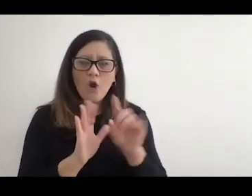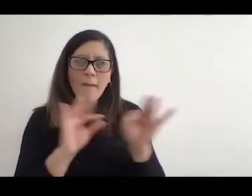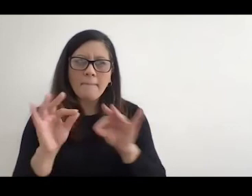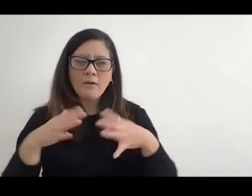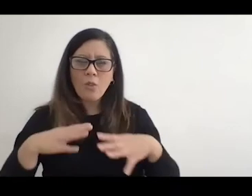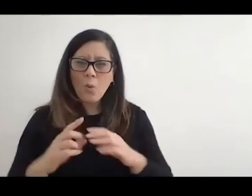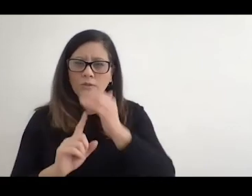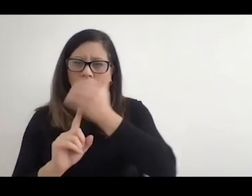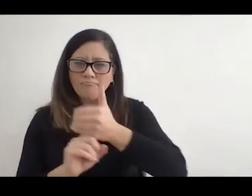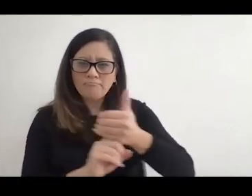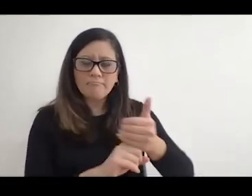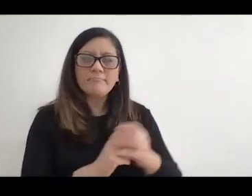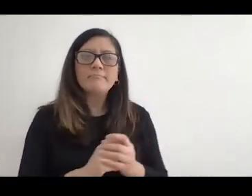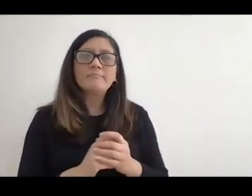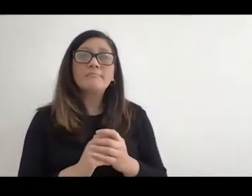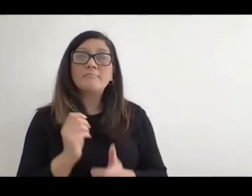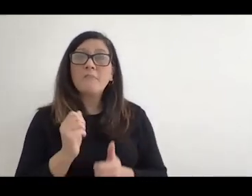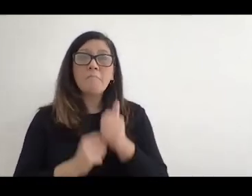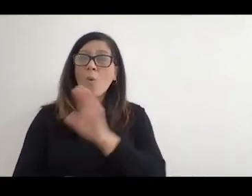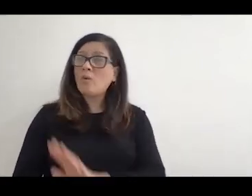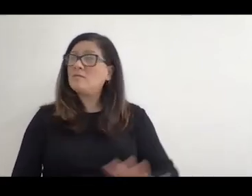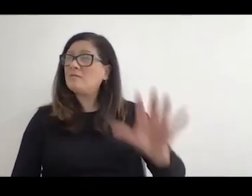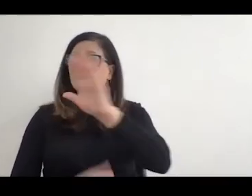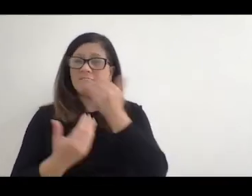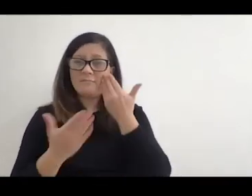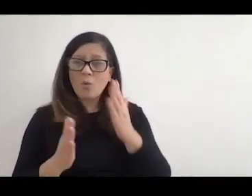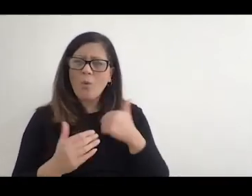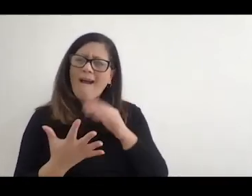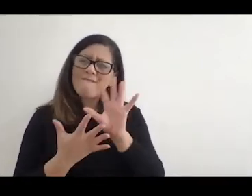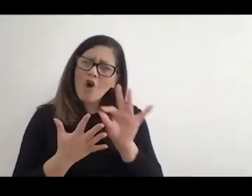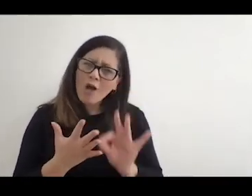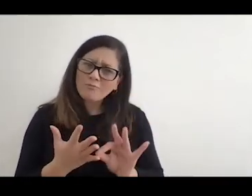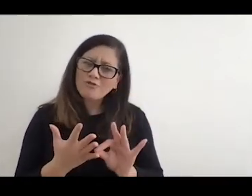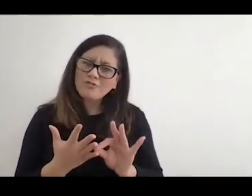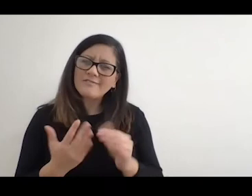For the most part, people don't know that this is an option that this exists,